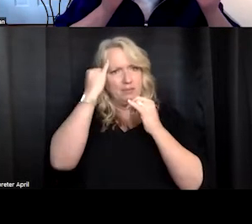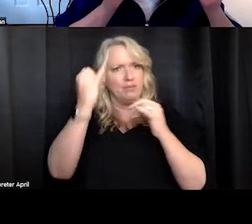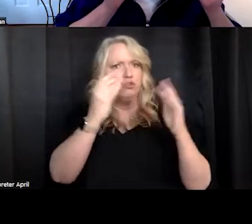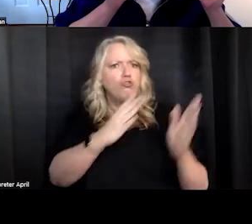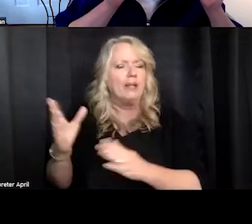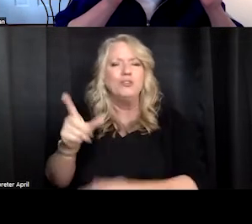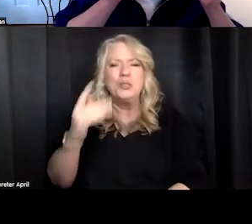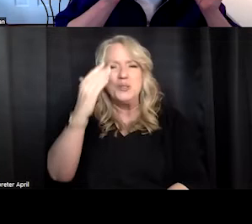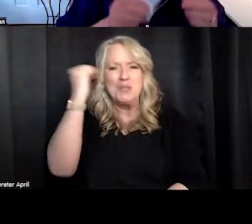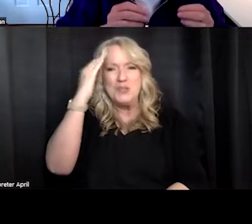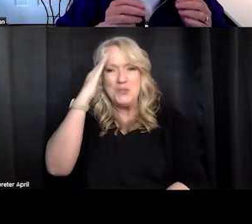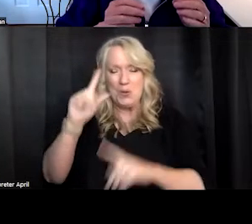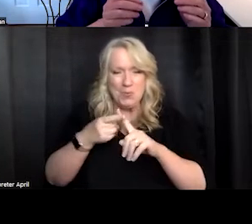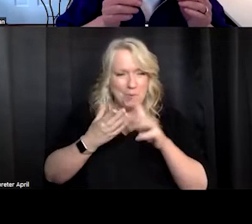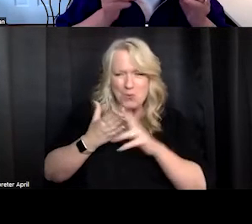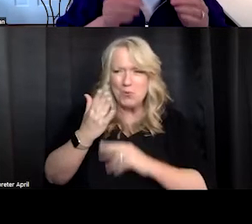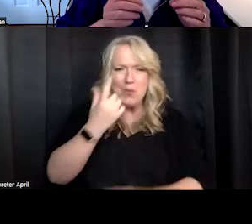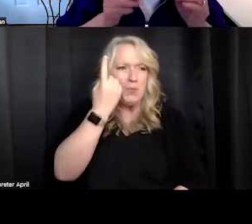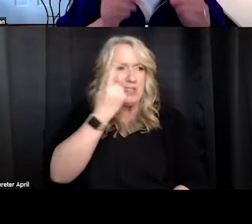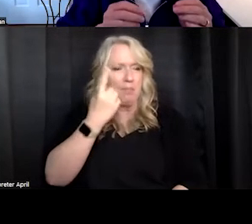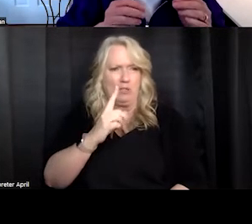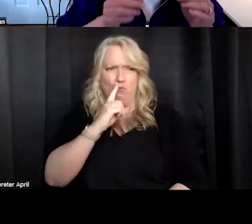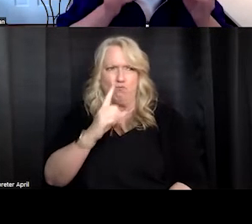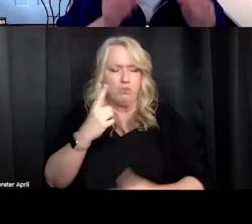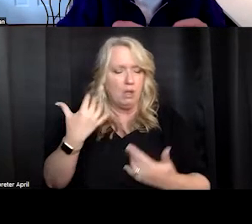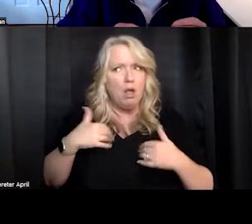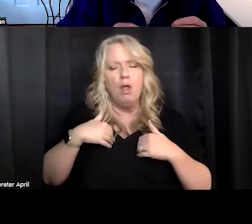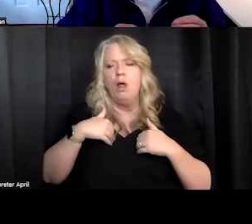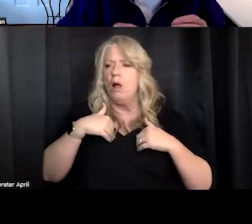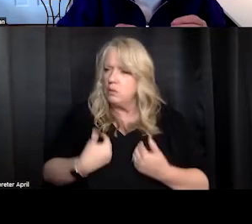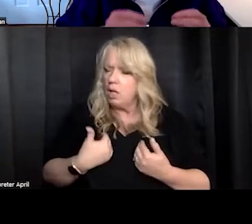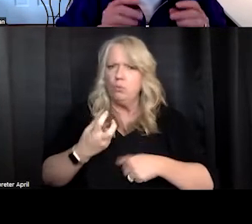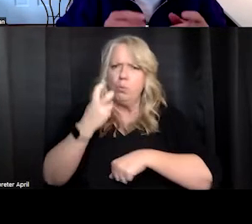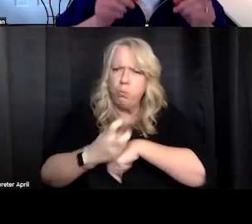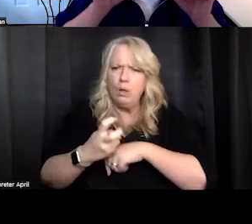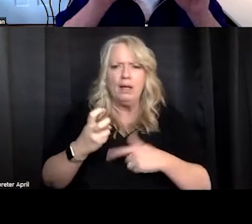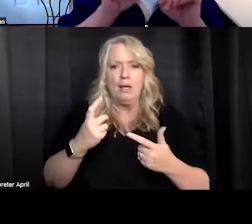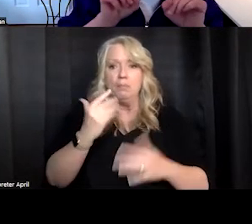. BUTTEN FACT IT WAS A HIGHLY ADAPT IVE STRATEGY. ALL OF US KNOW THAT WHEN WE ARE GOING THROUGH SOMETHING